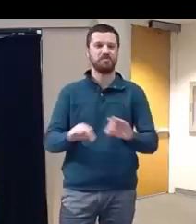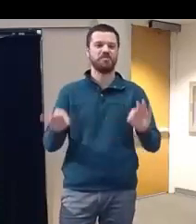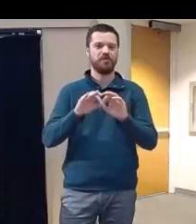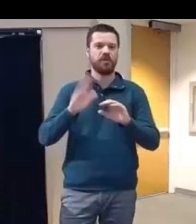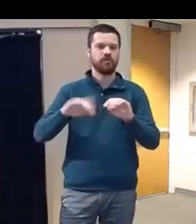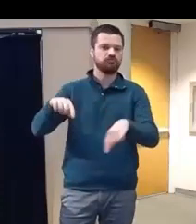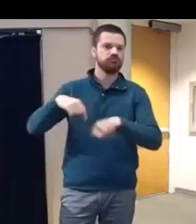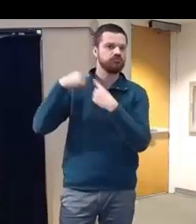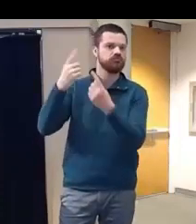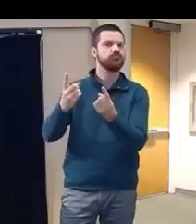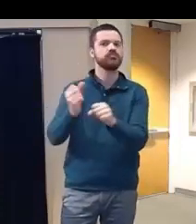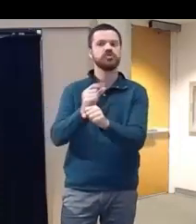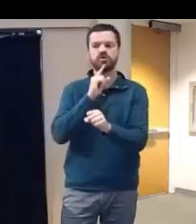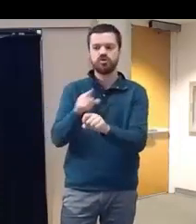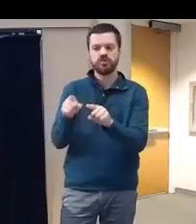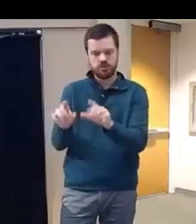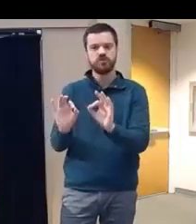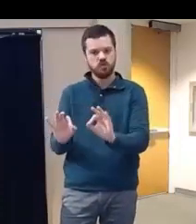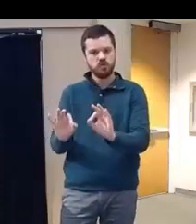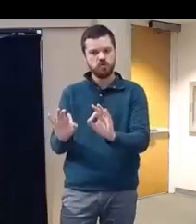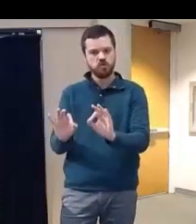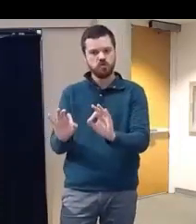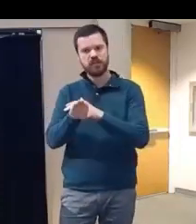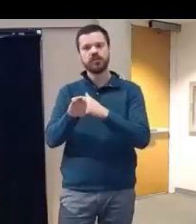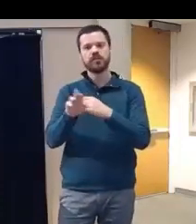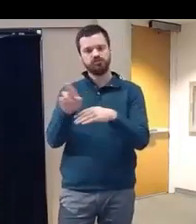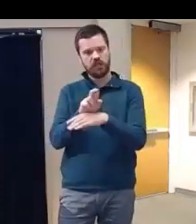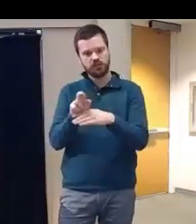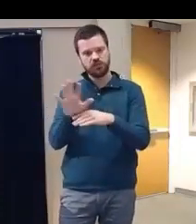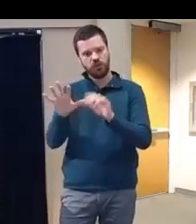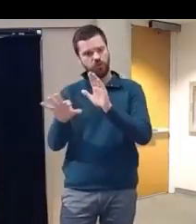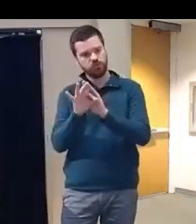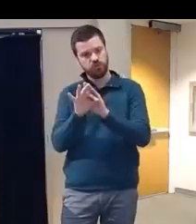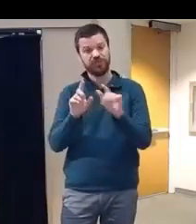of making sure that they get into The Residency of their choice but we've got issues with grading